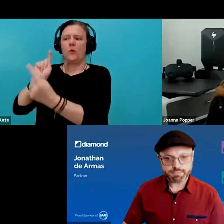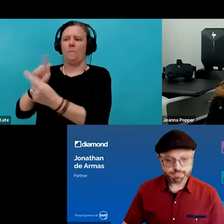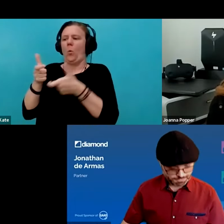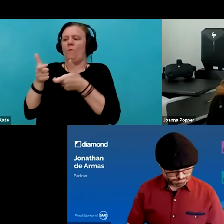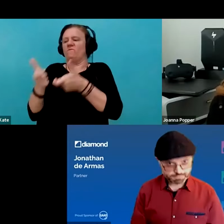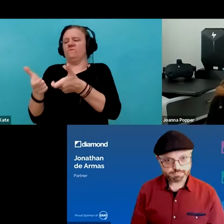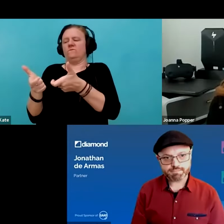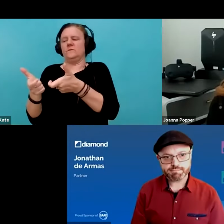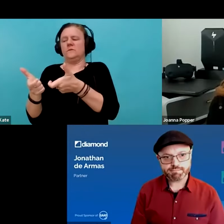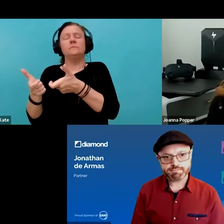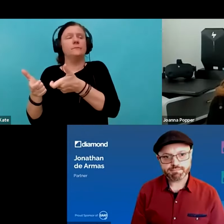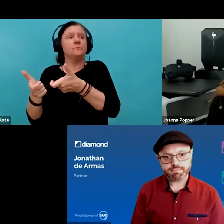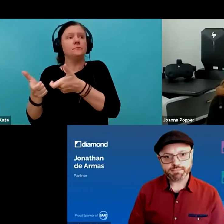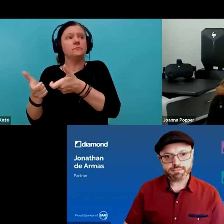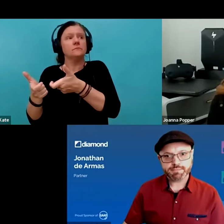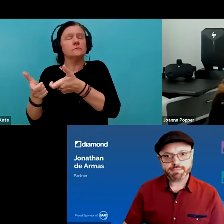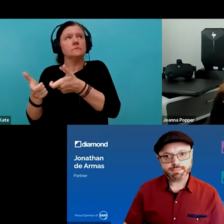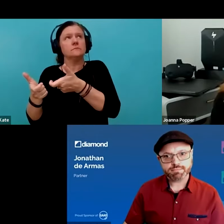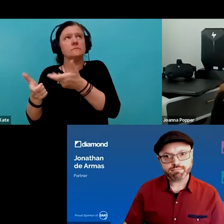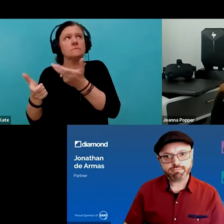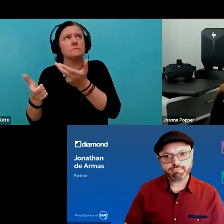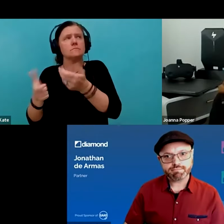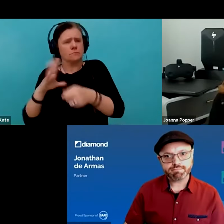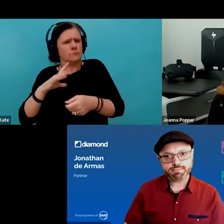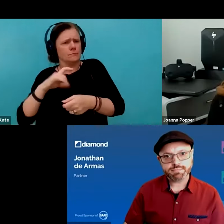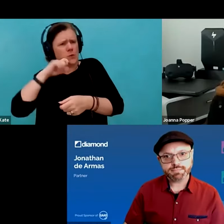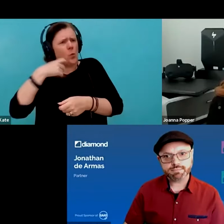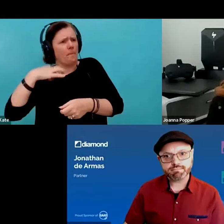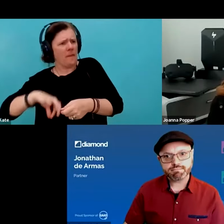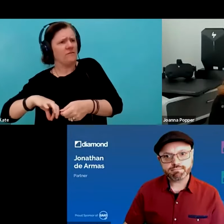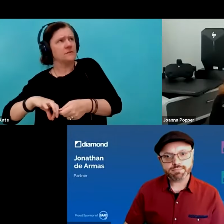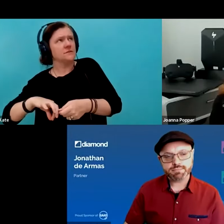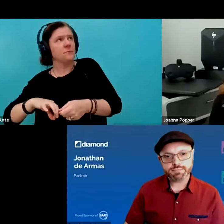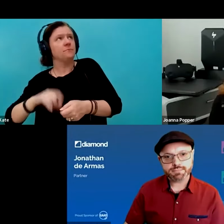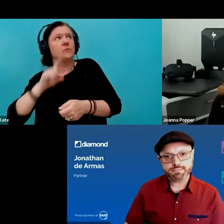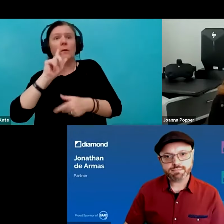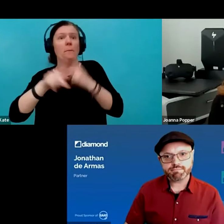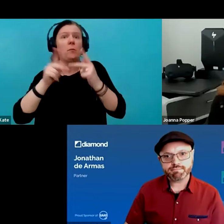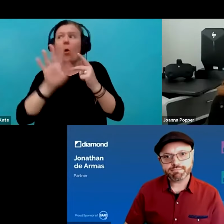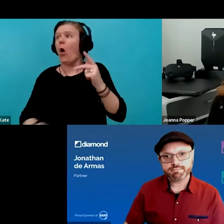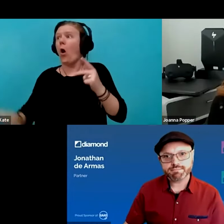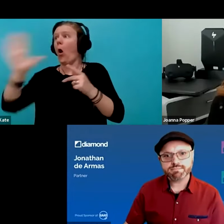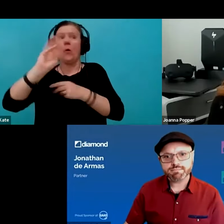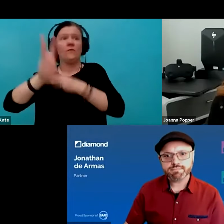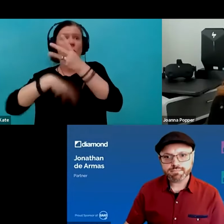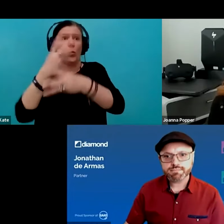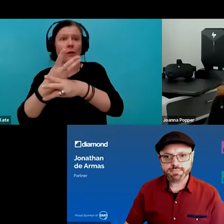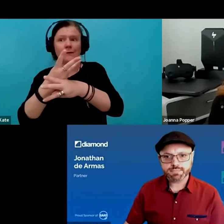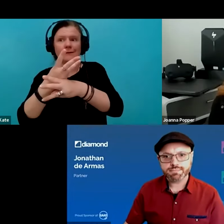And that actually has some interesting benefits to it allows people from around the world who might not be able to be present on the production to like